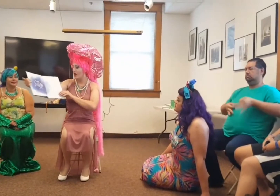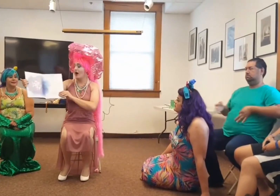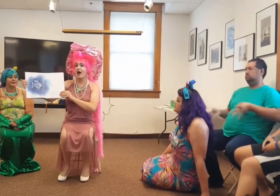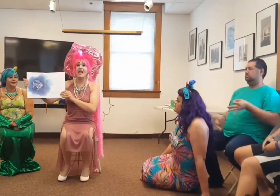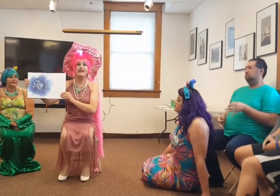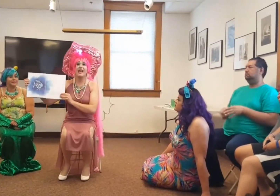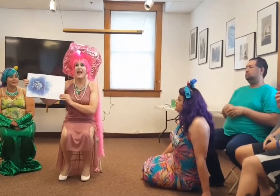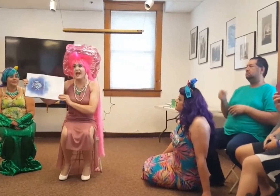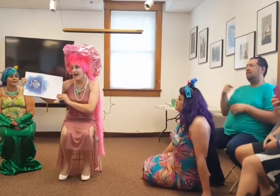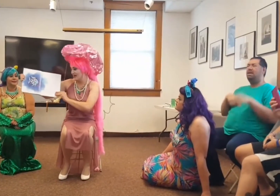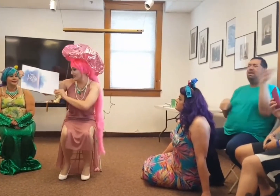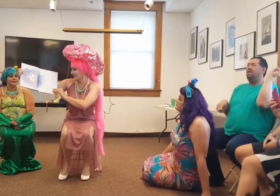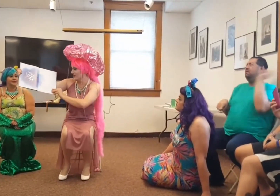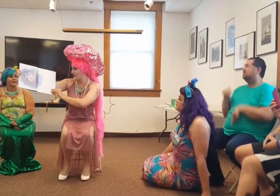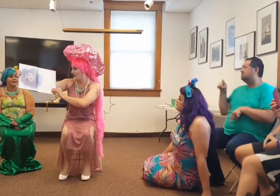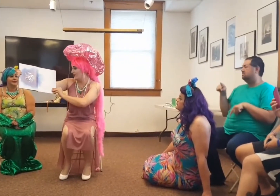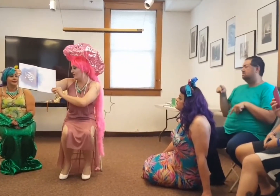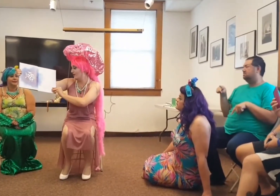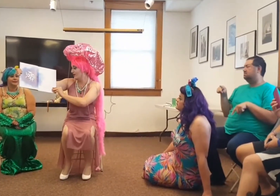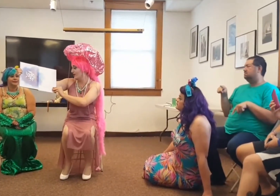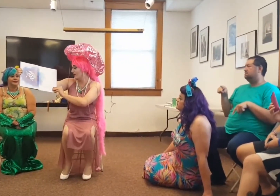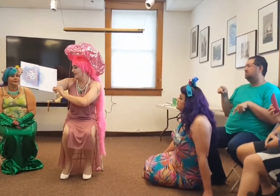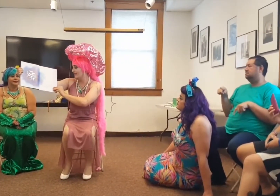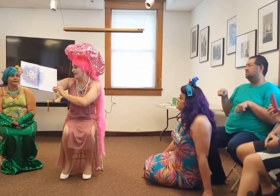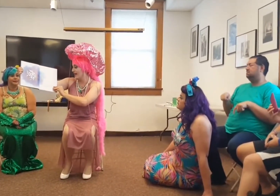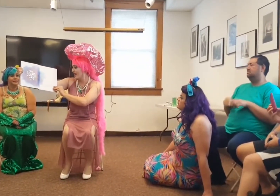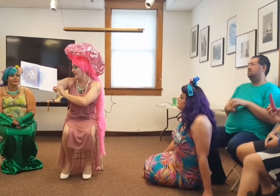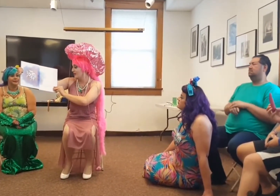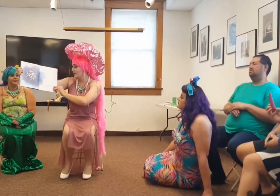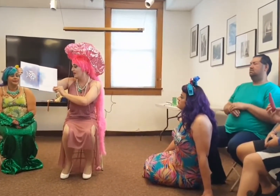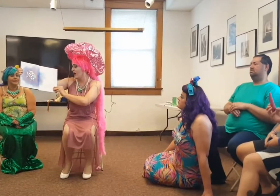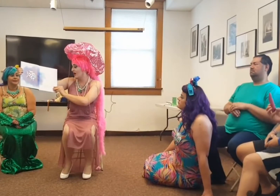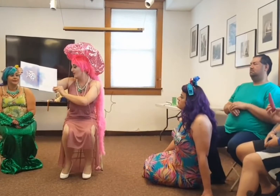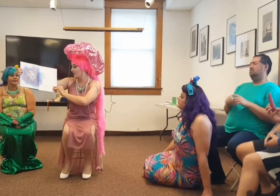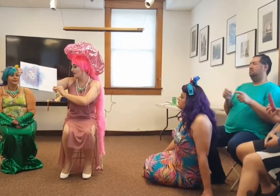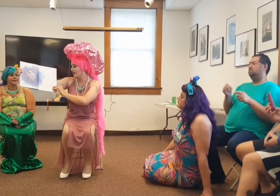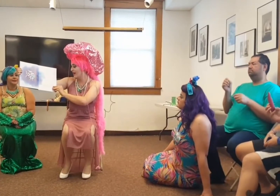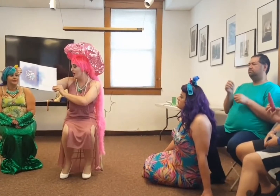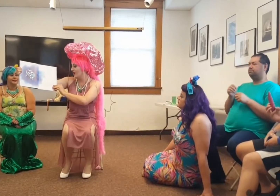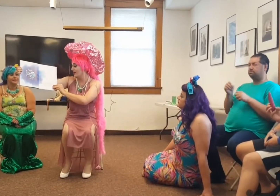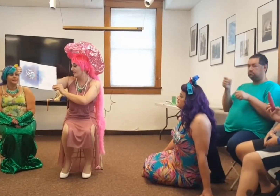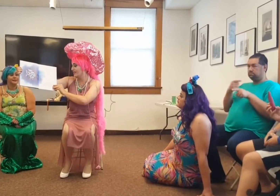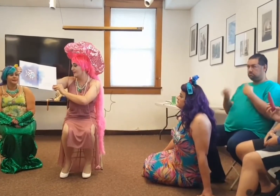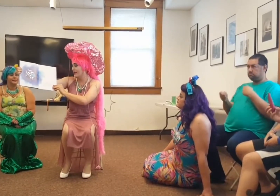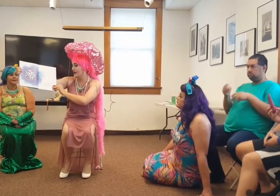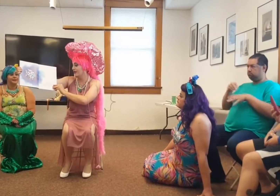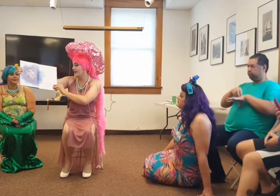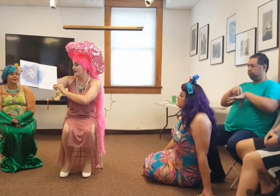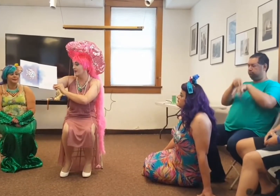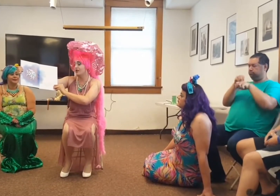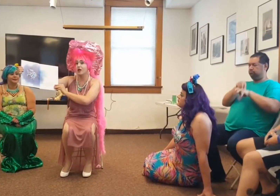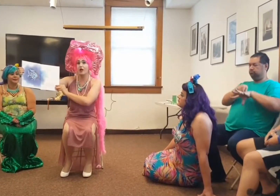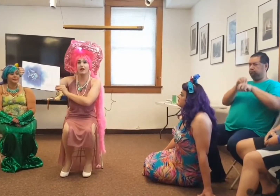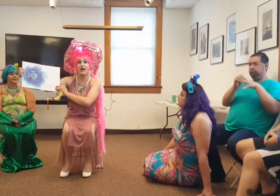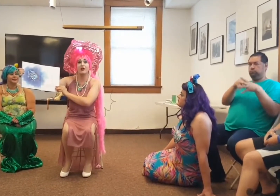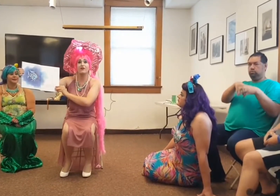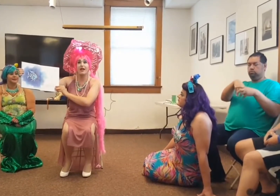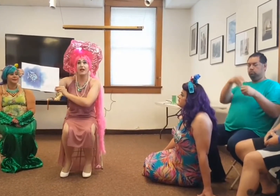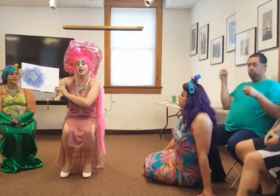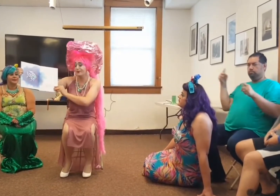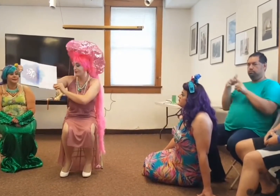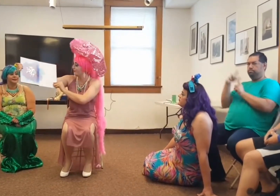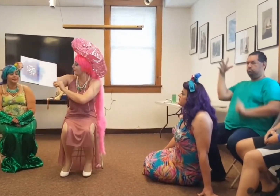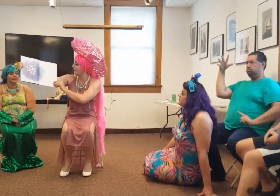"I can't," the rainbow fish started to say, but the octopus had already disappeared into a dark, cloud of ink.